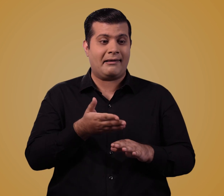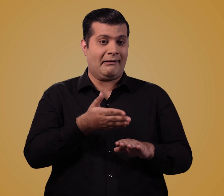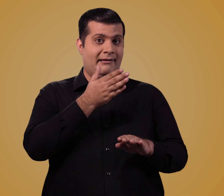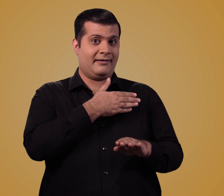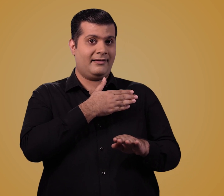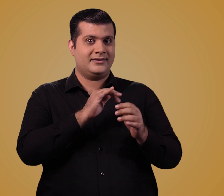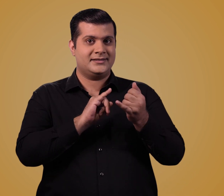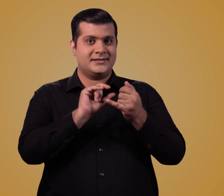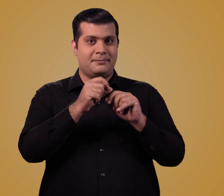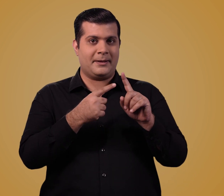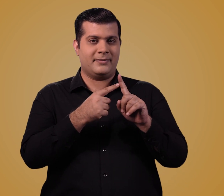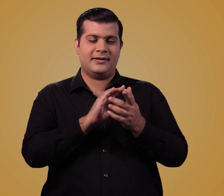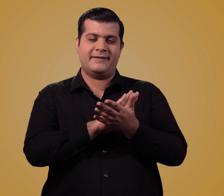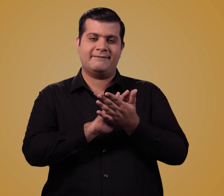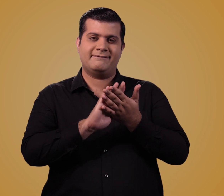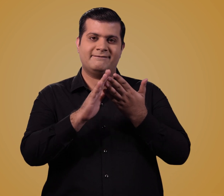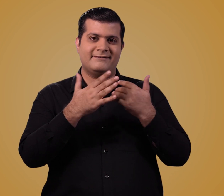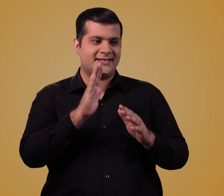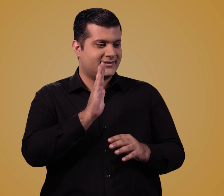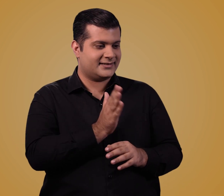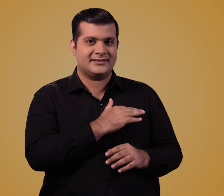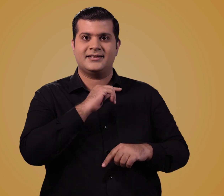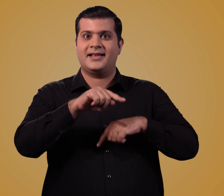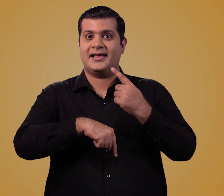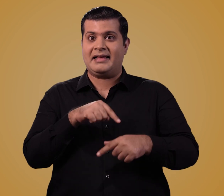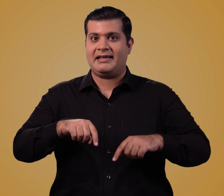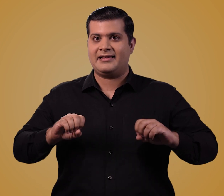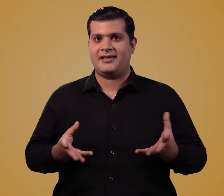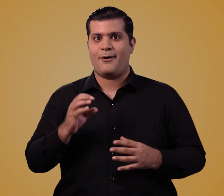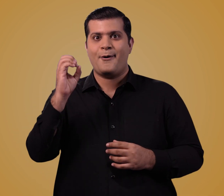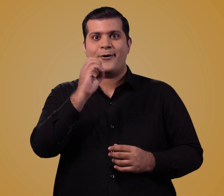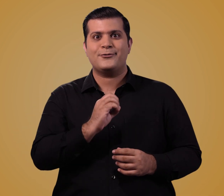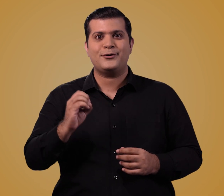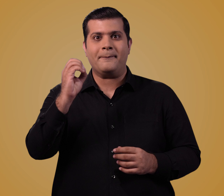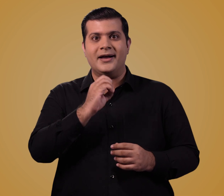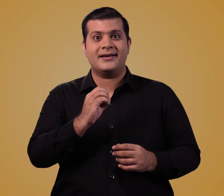September is gone and now we are in October.